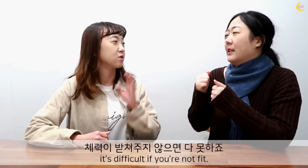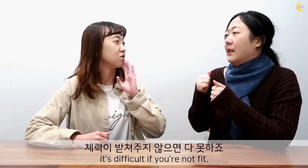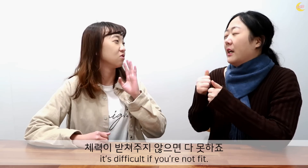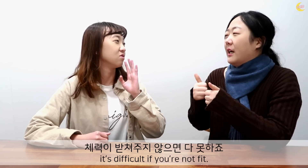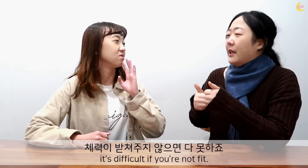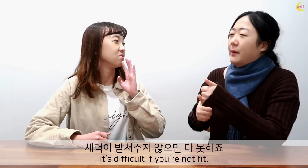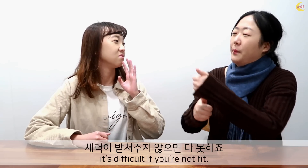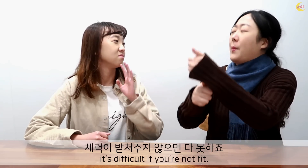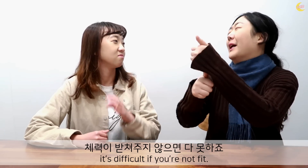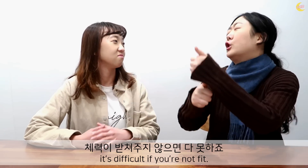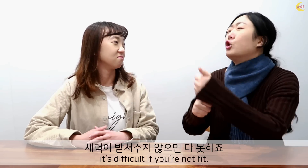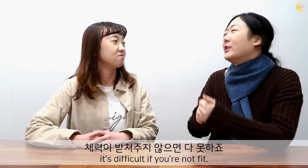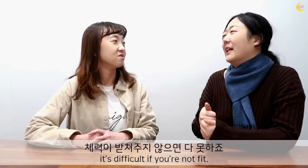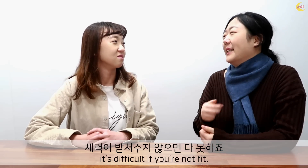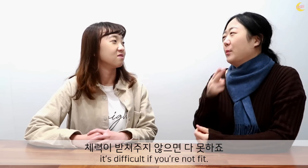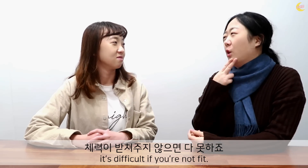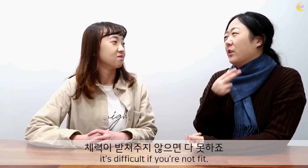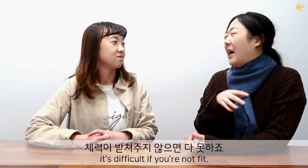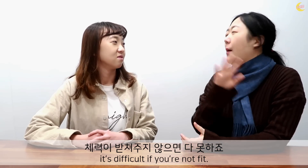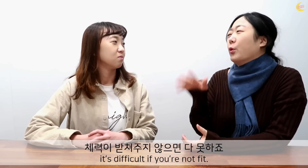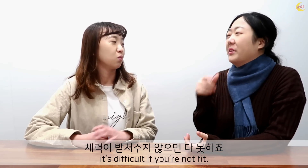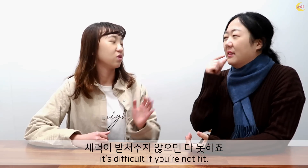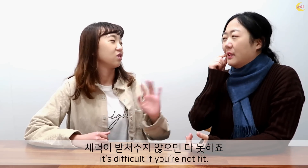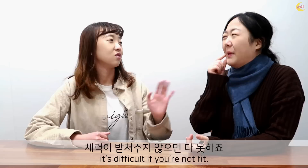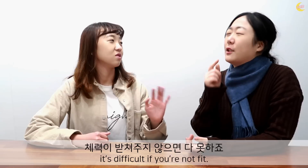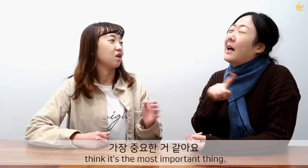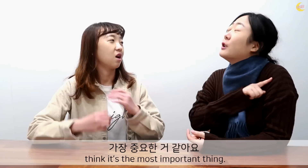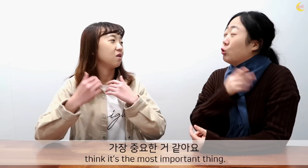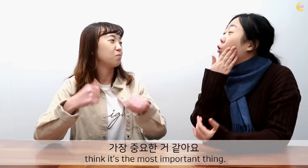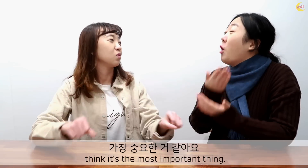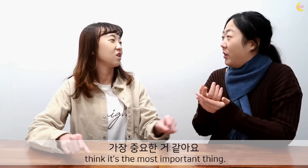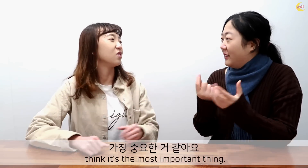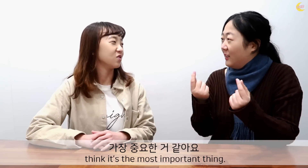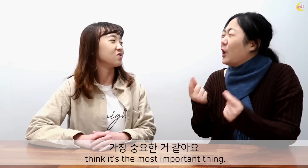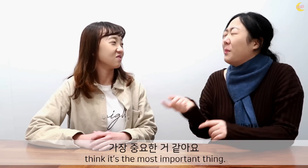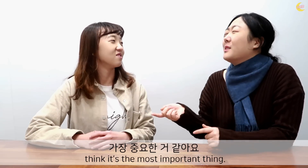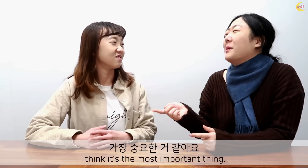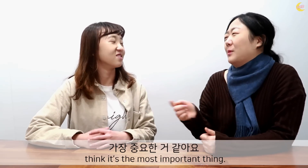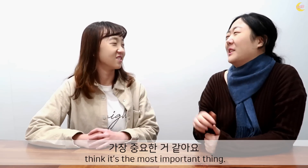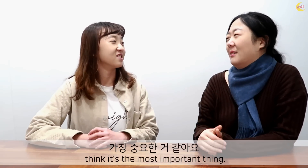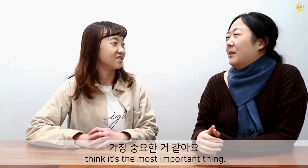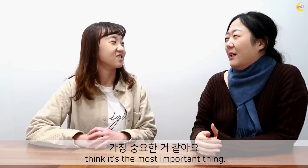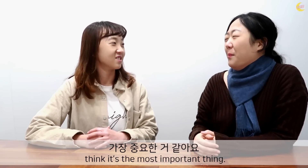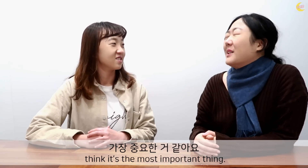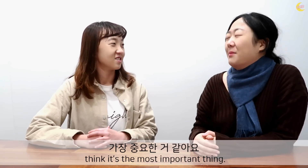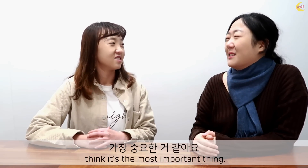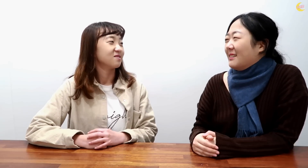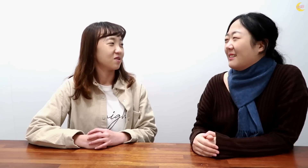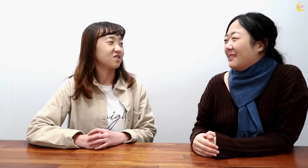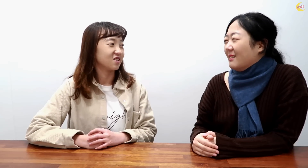it’s difficult if you’re not fit. I think it’s the most important thing. Right.